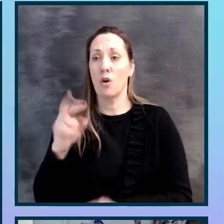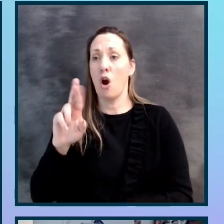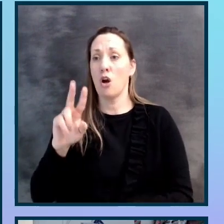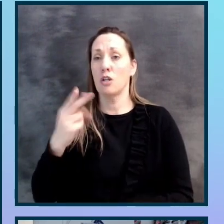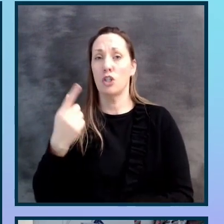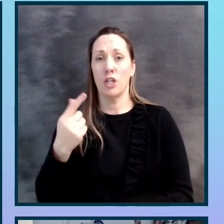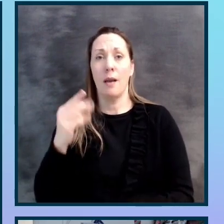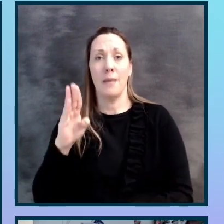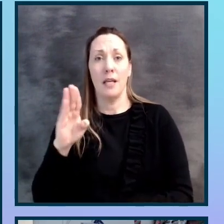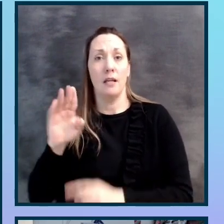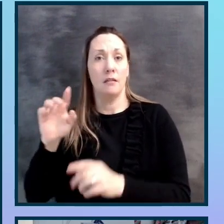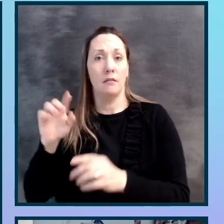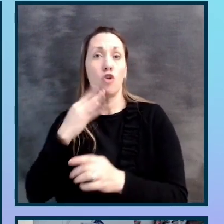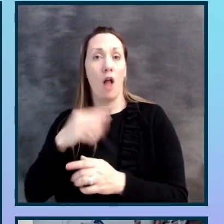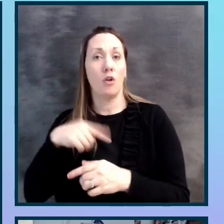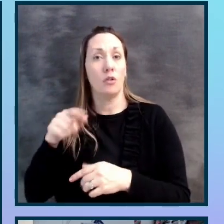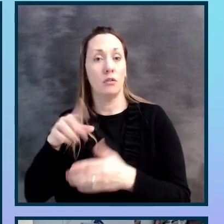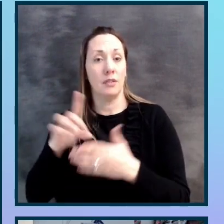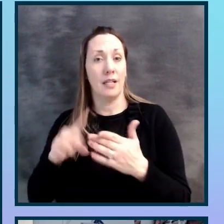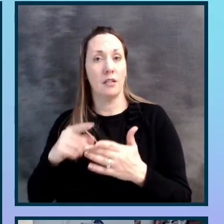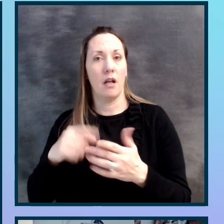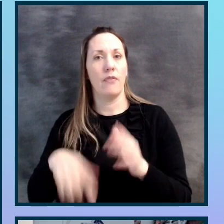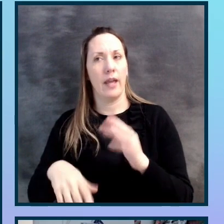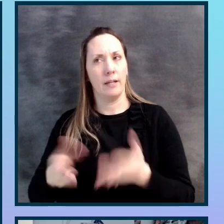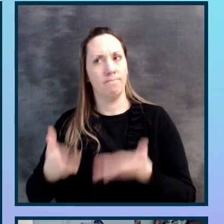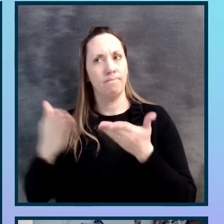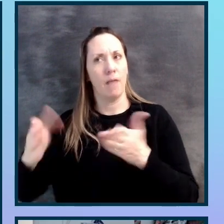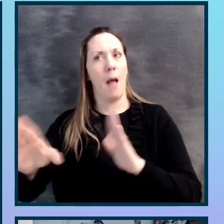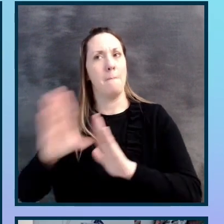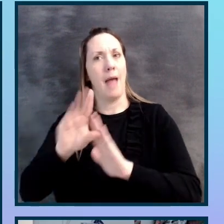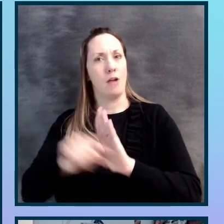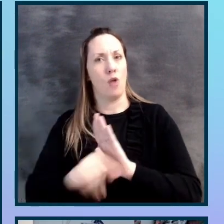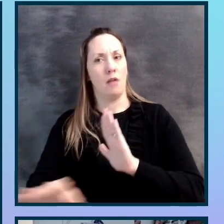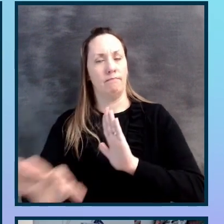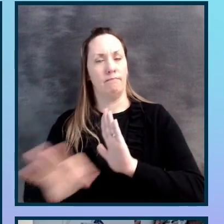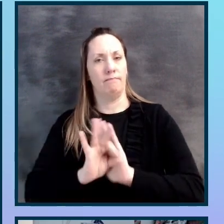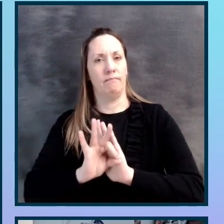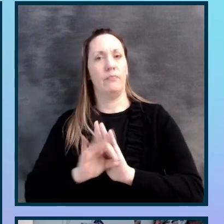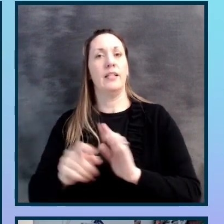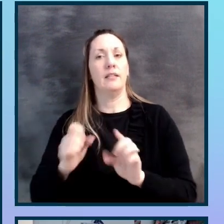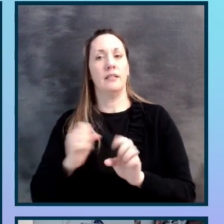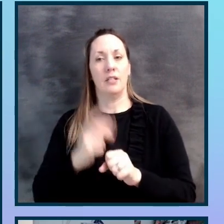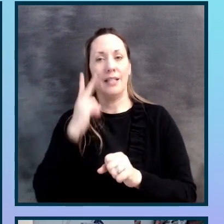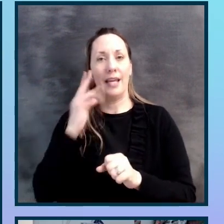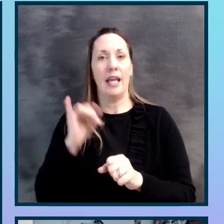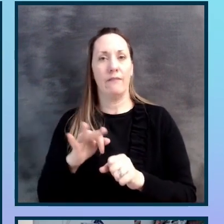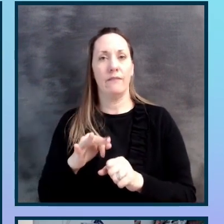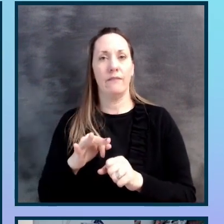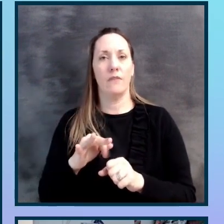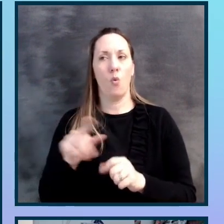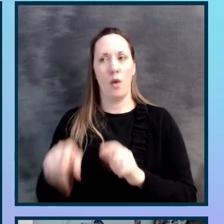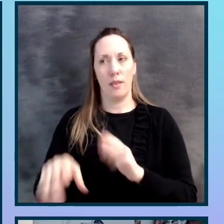for a text color and the value for the background color to see if the choices the designer has made are accessible for most users,